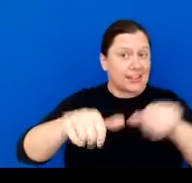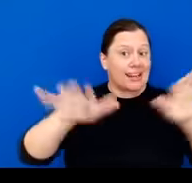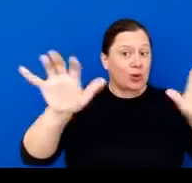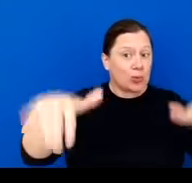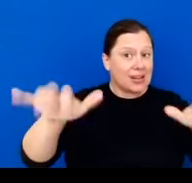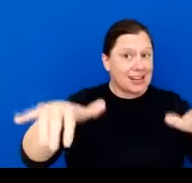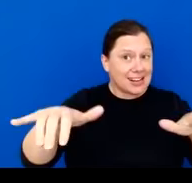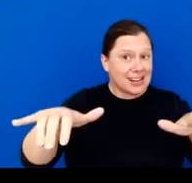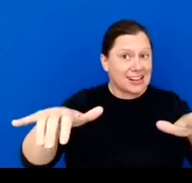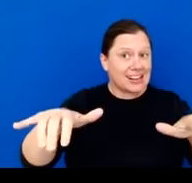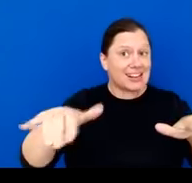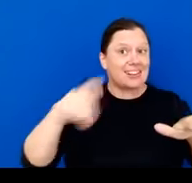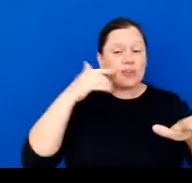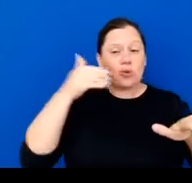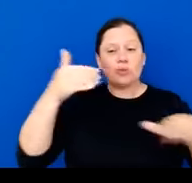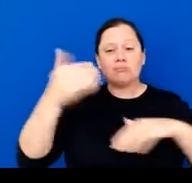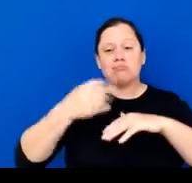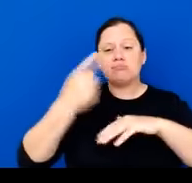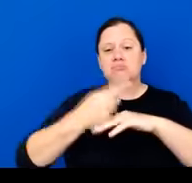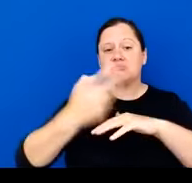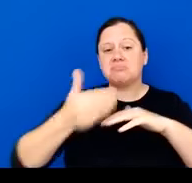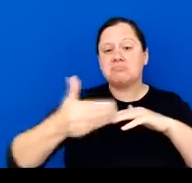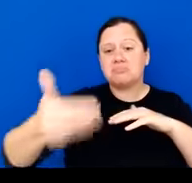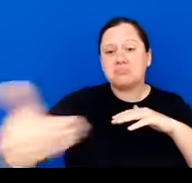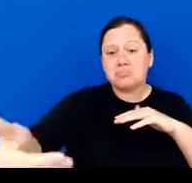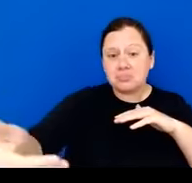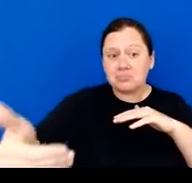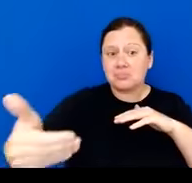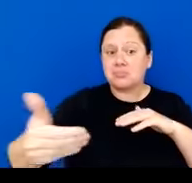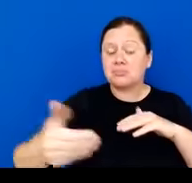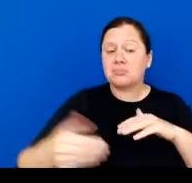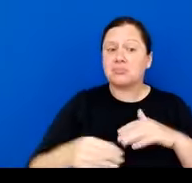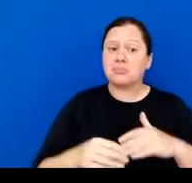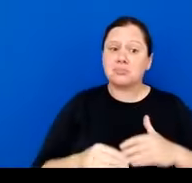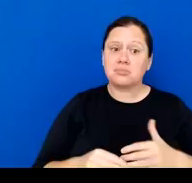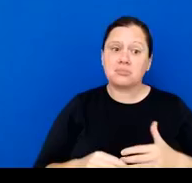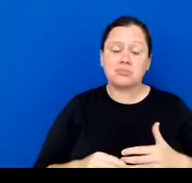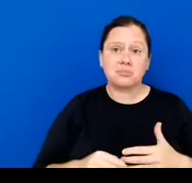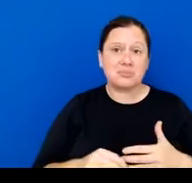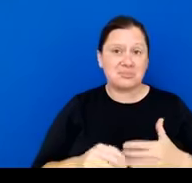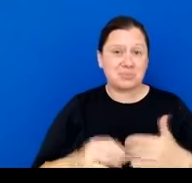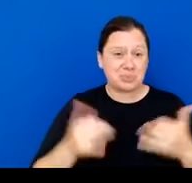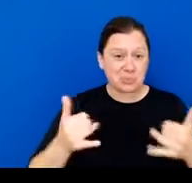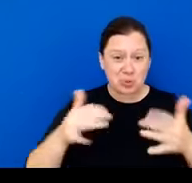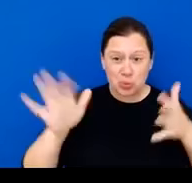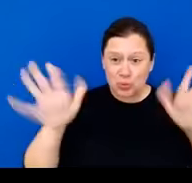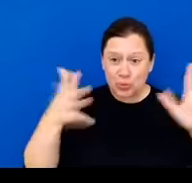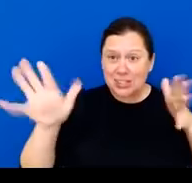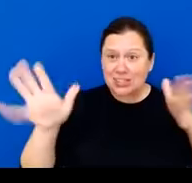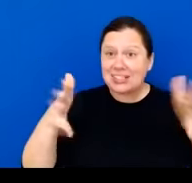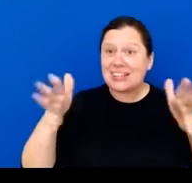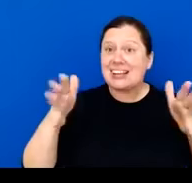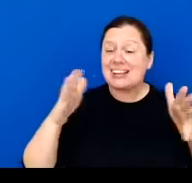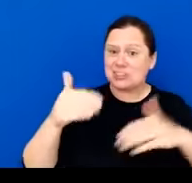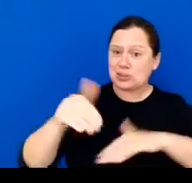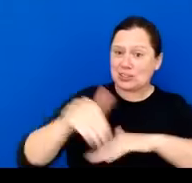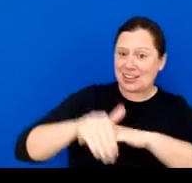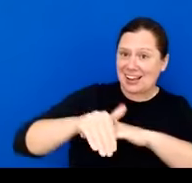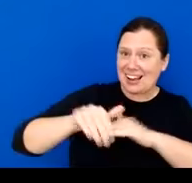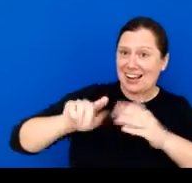talk about the winds first so out of the south by southwest will be picking up tonight become quite strong tomorrow and and